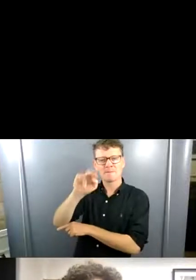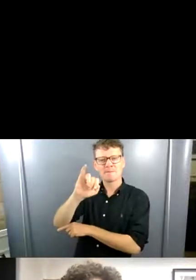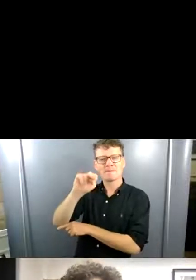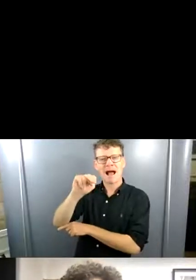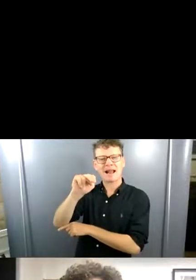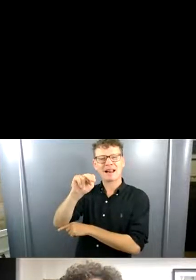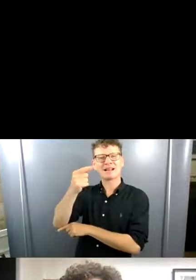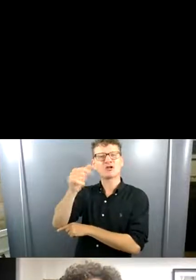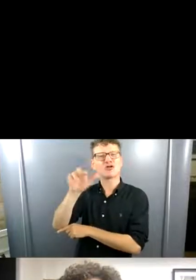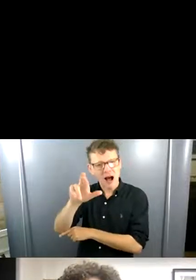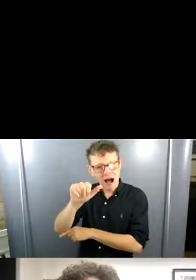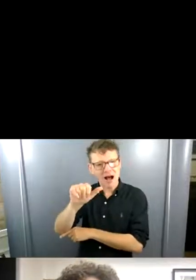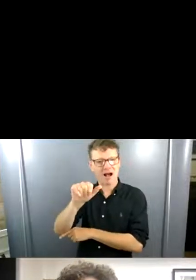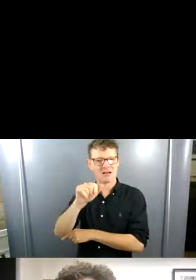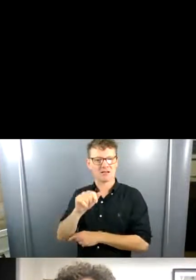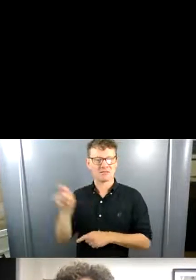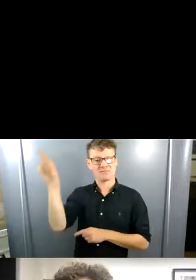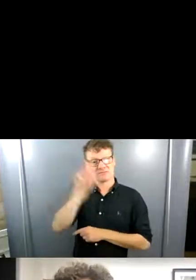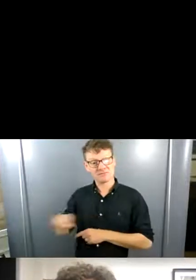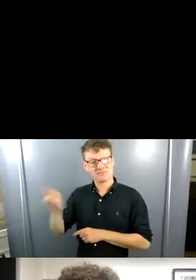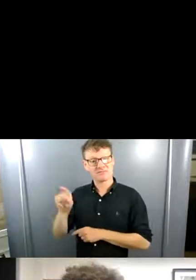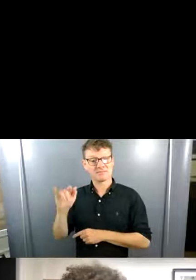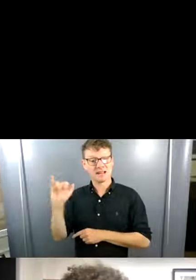and the yellow circle is the Pama-Nyungan language family